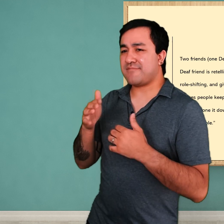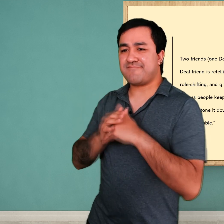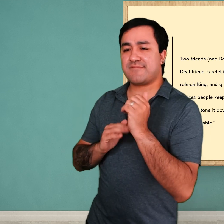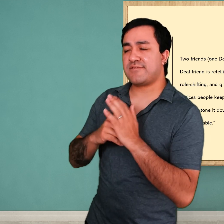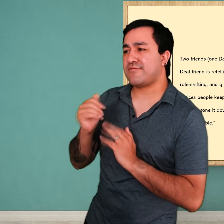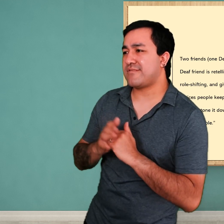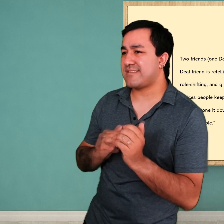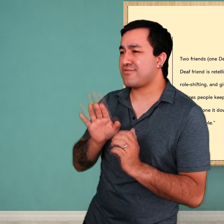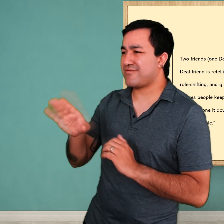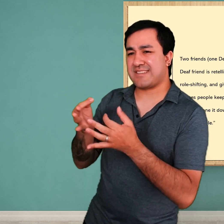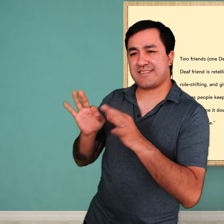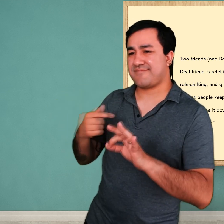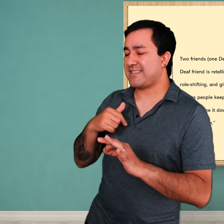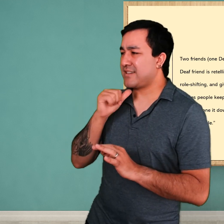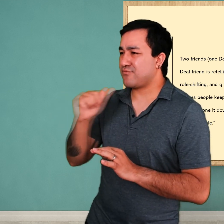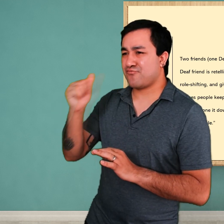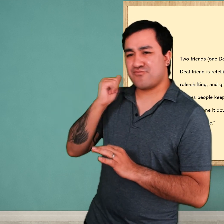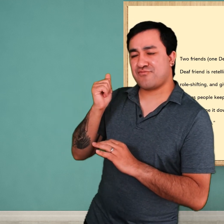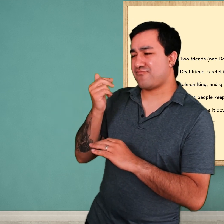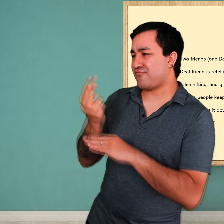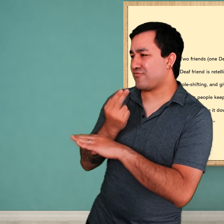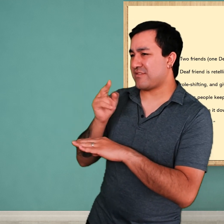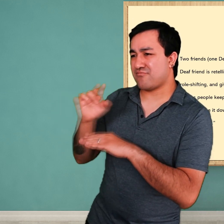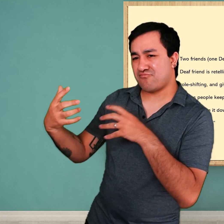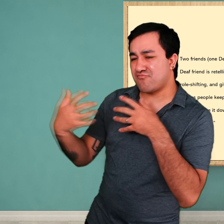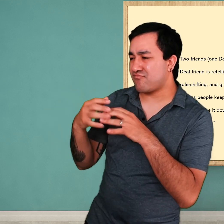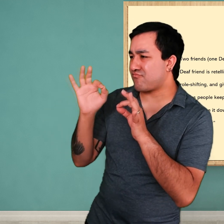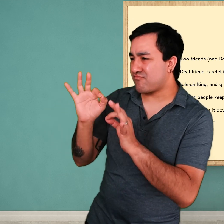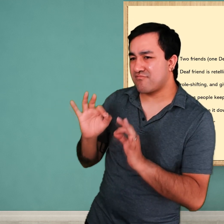make them feel comfortable by refusing to allow Deaf people to use their language.